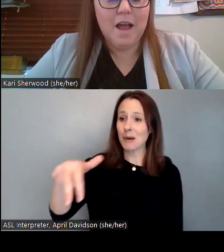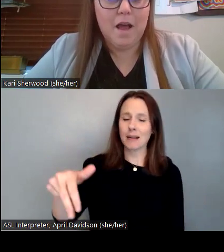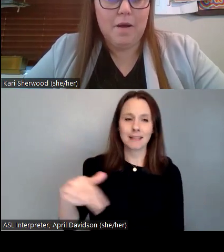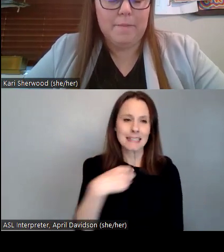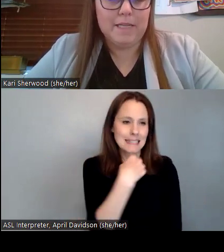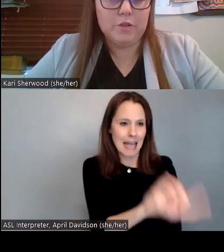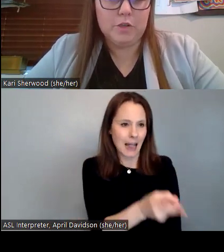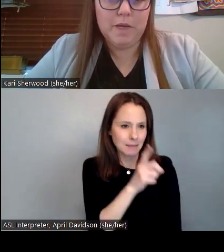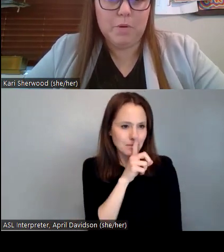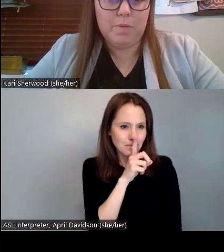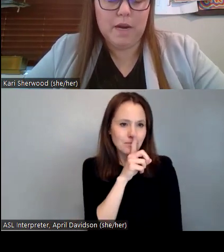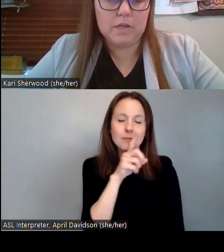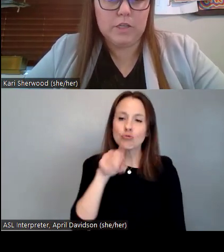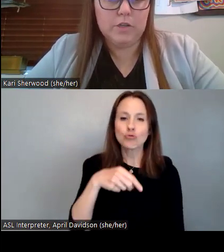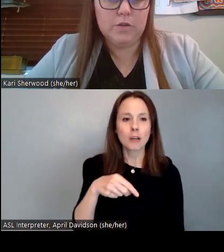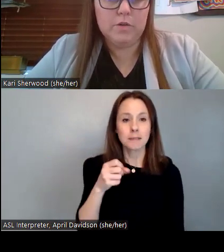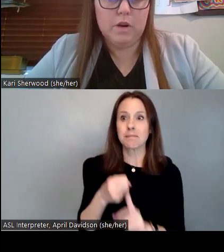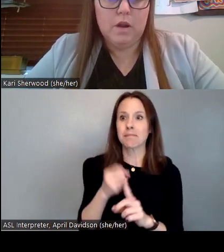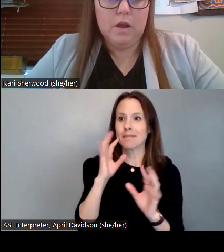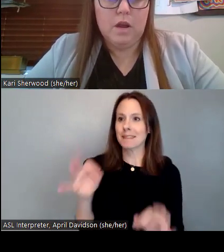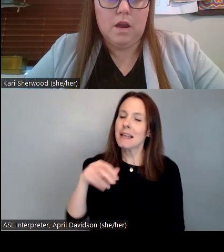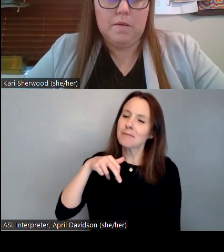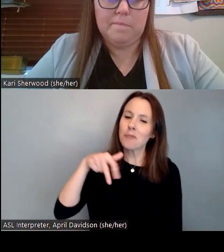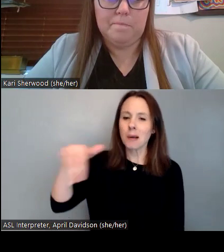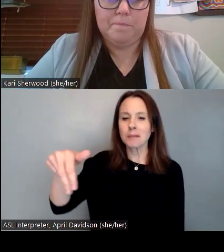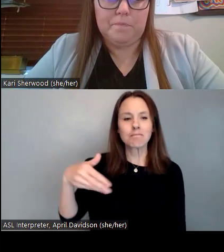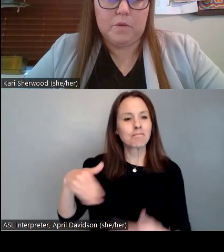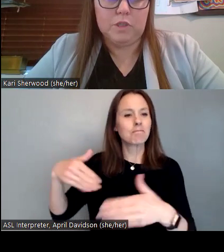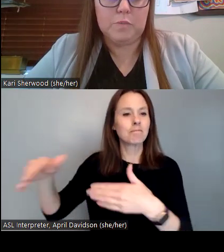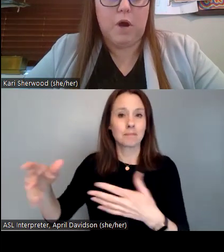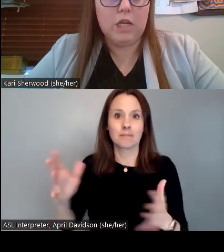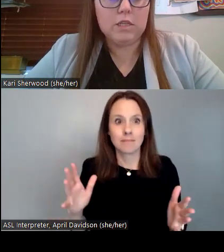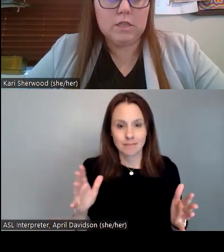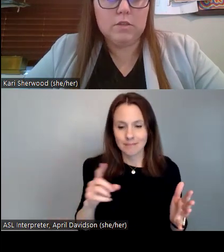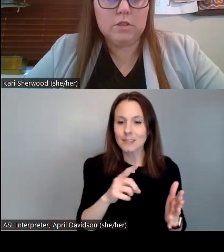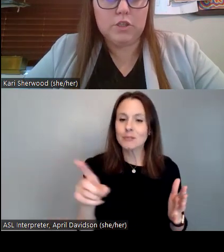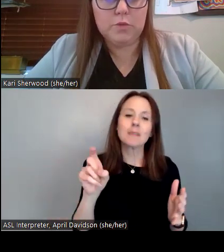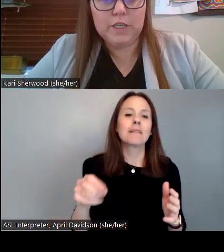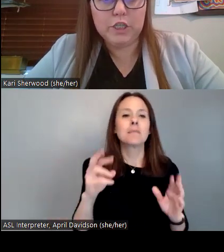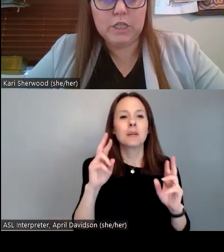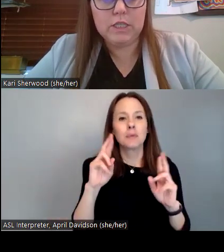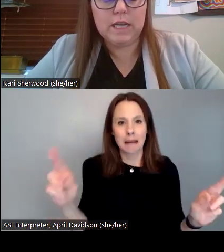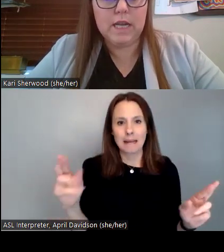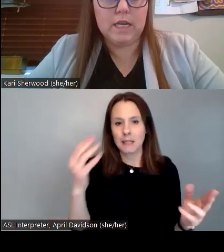it. Just being prepared to respond in those situations,